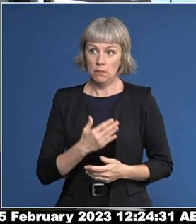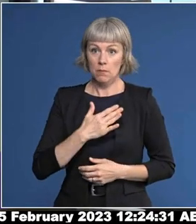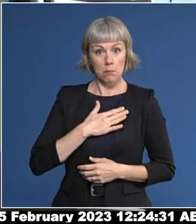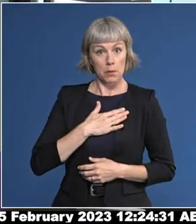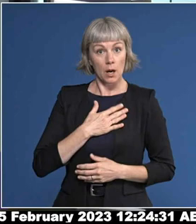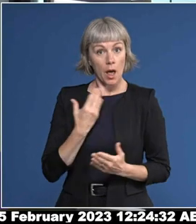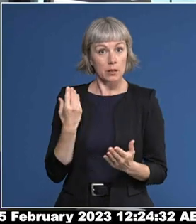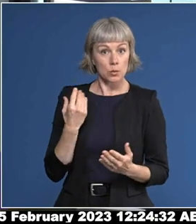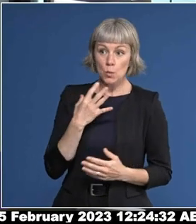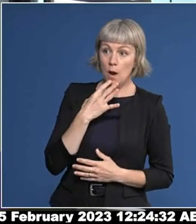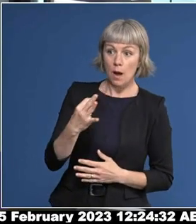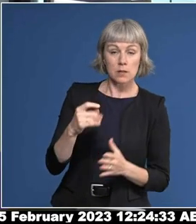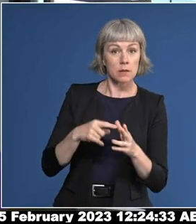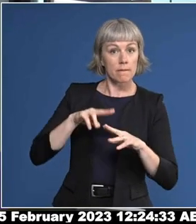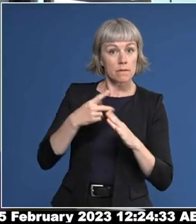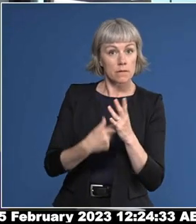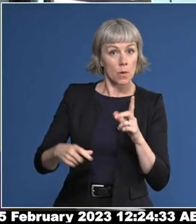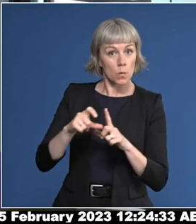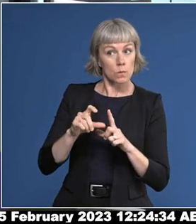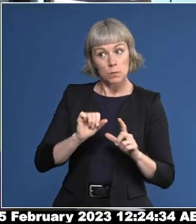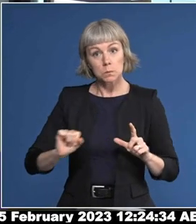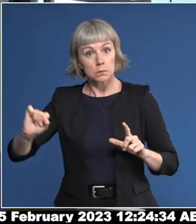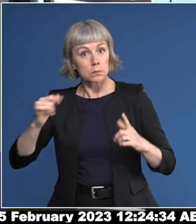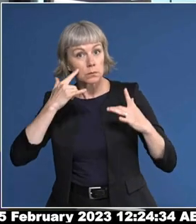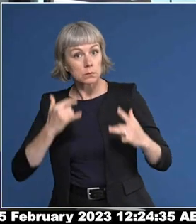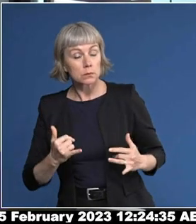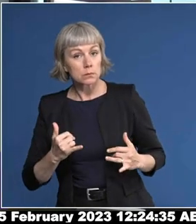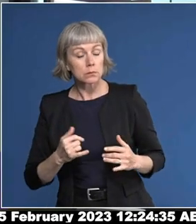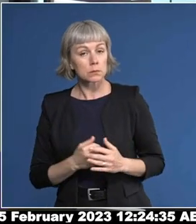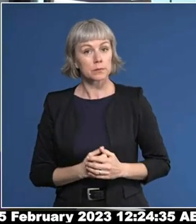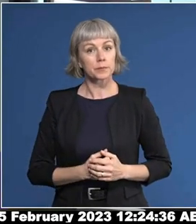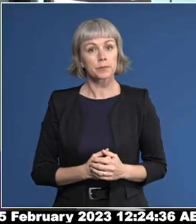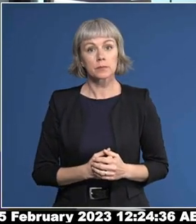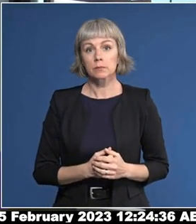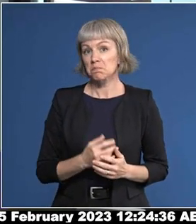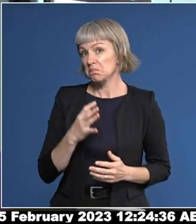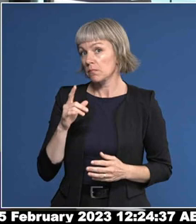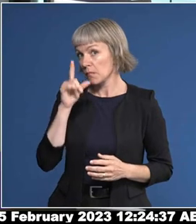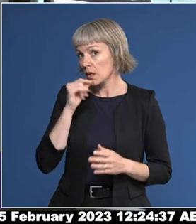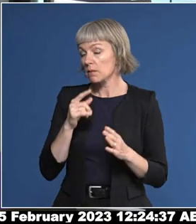That's probably the more appropriate thing to do. Yes. CHAIR: Thank you. Yes, Ms Eastman.